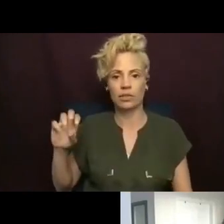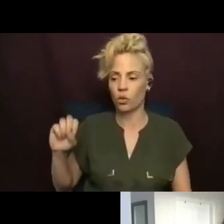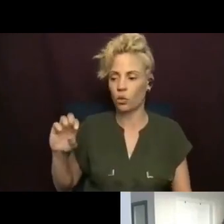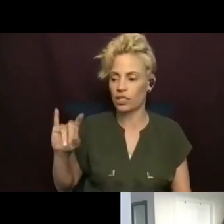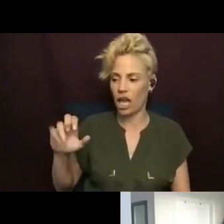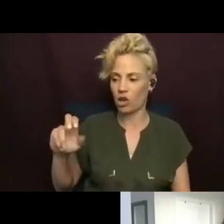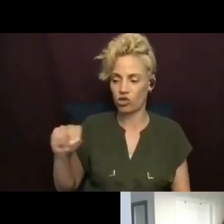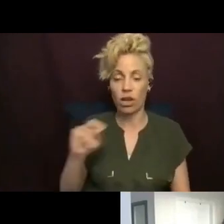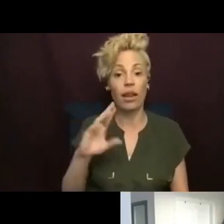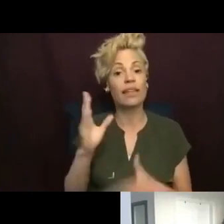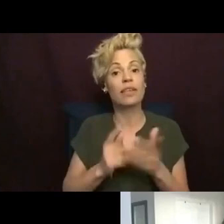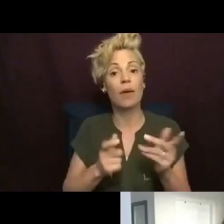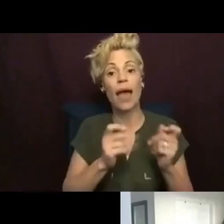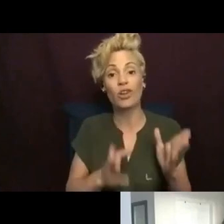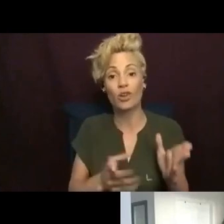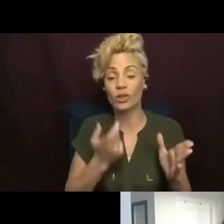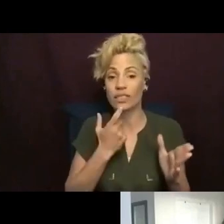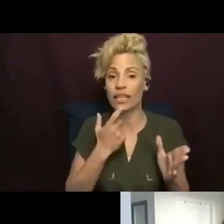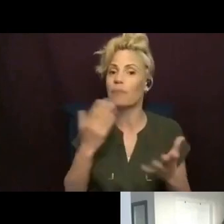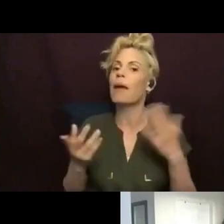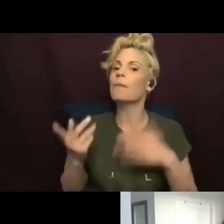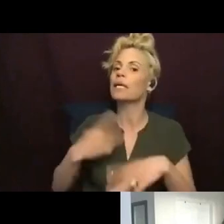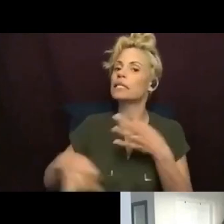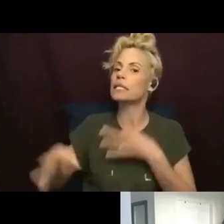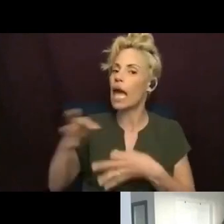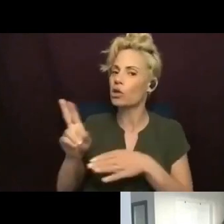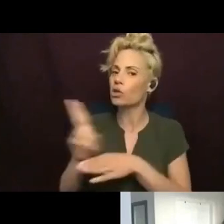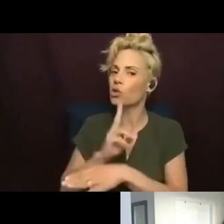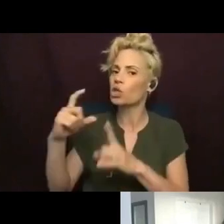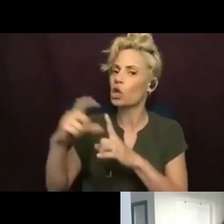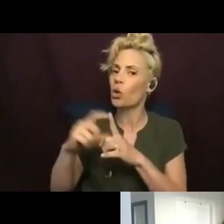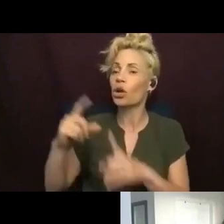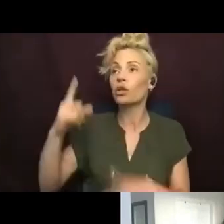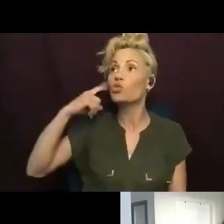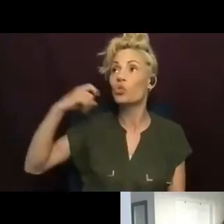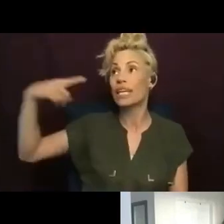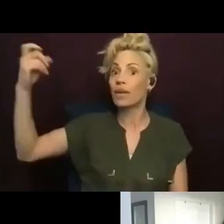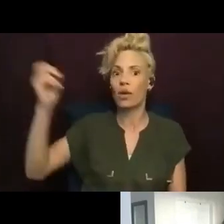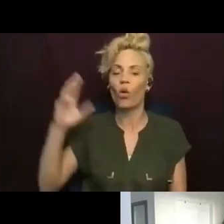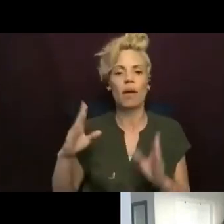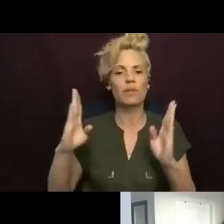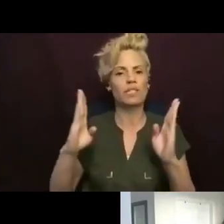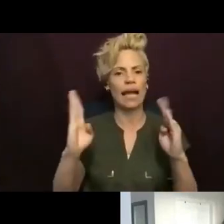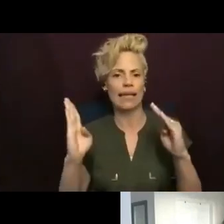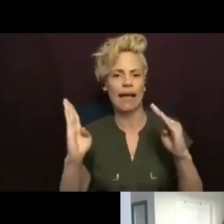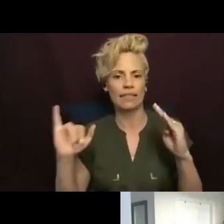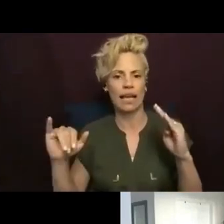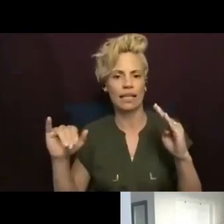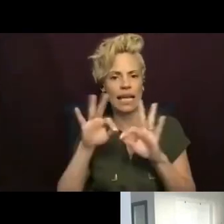they should say instead dreaming or italicize that sequence, even though that's not really their experience.